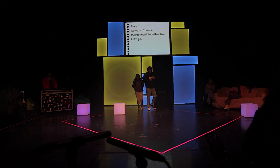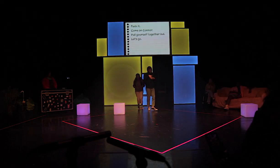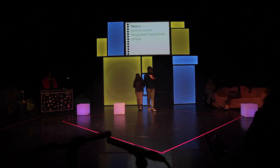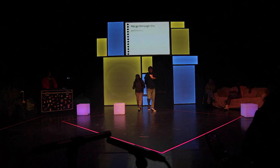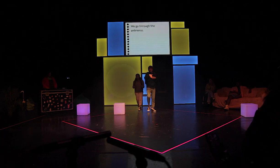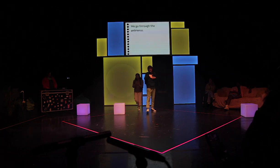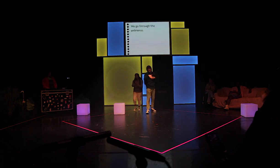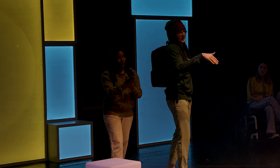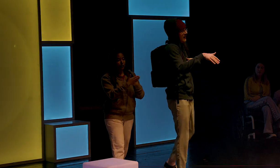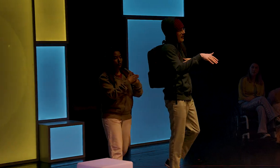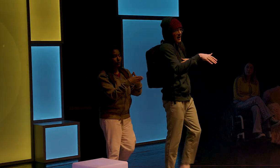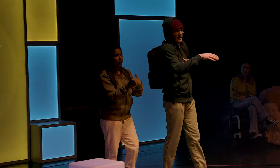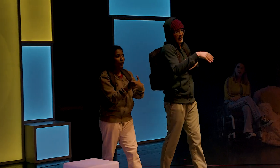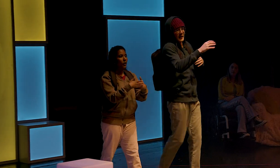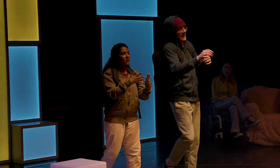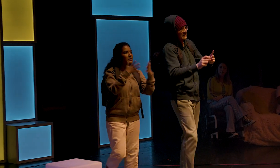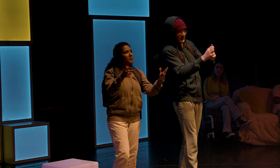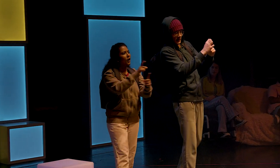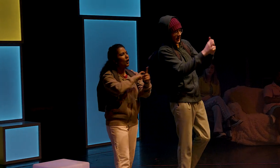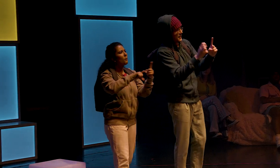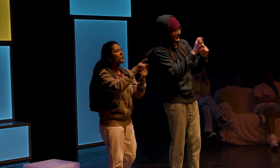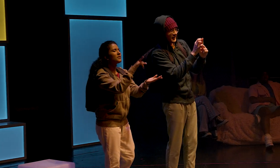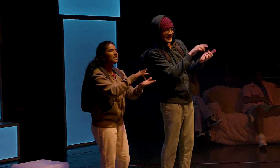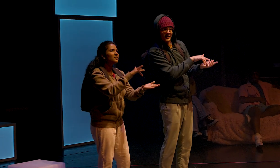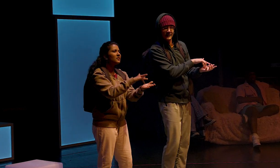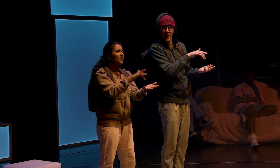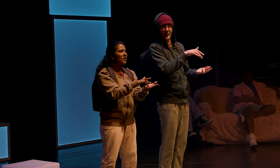We go through the entrance, and it's like a big community centre type of